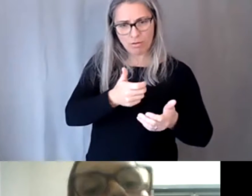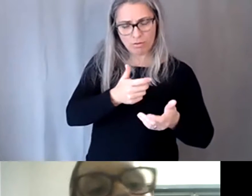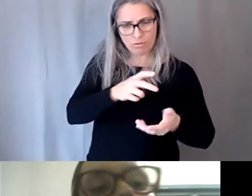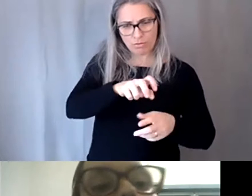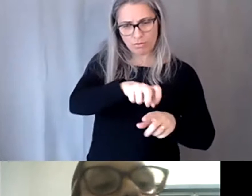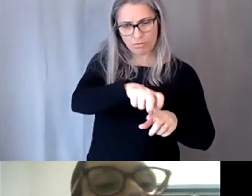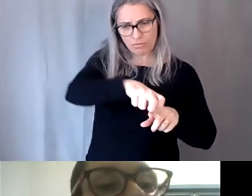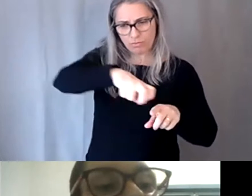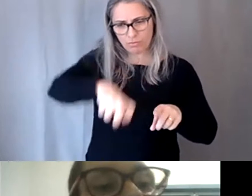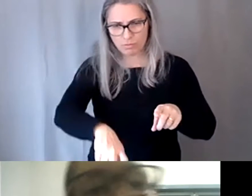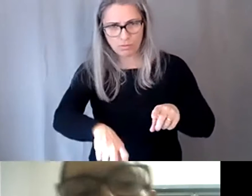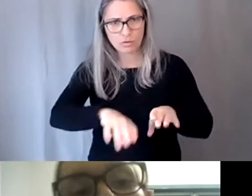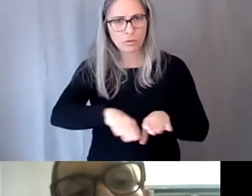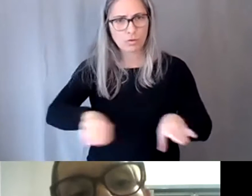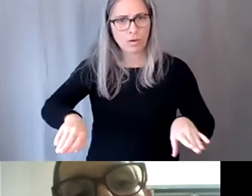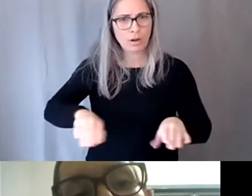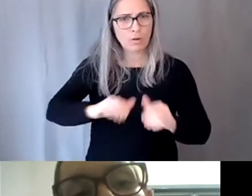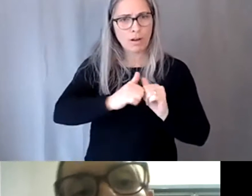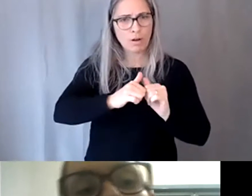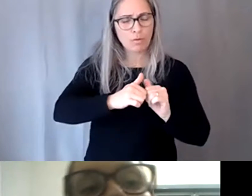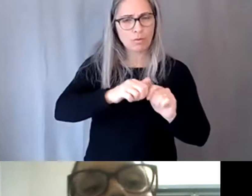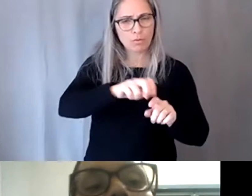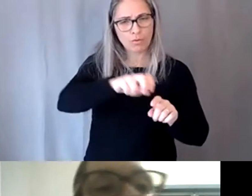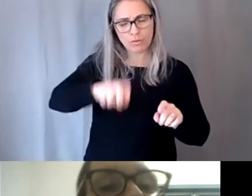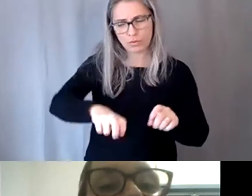in the occupational therapist the physiotherapist